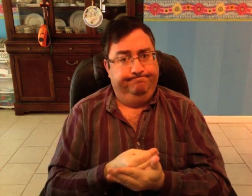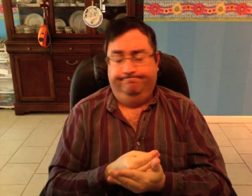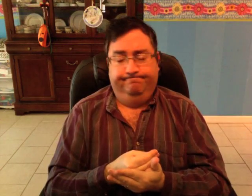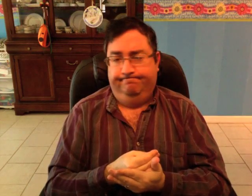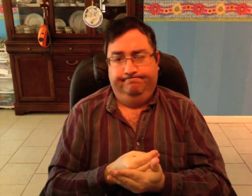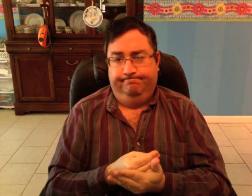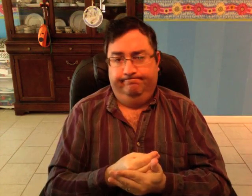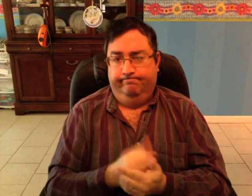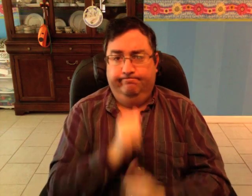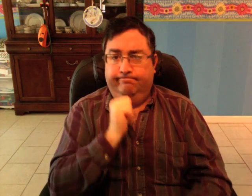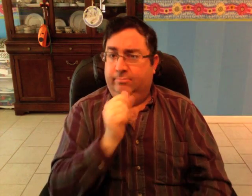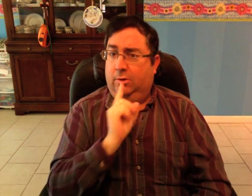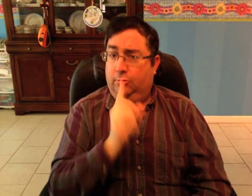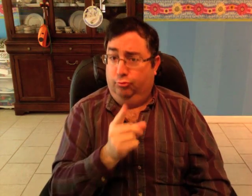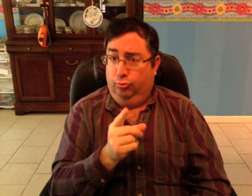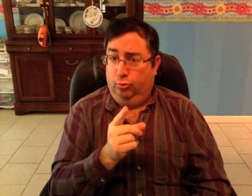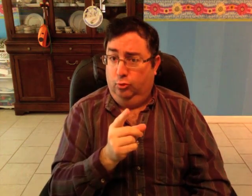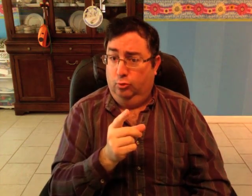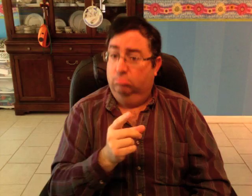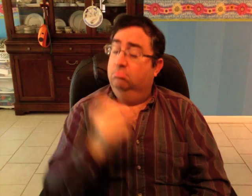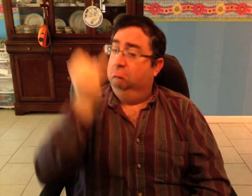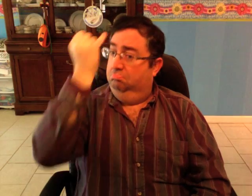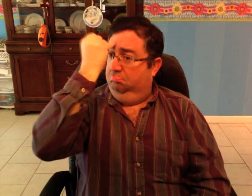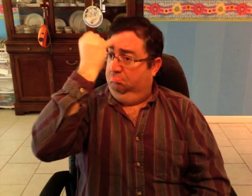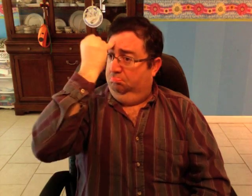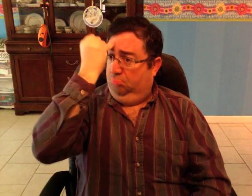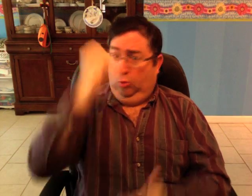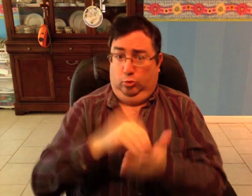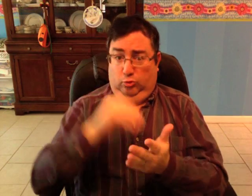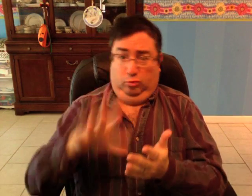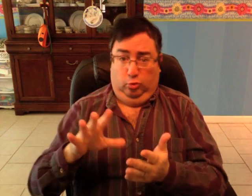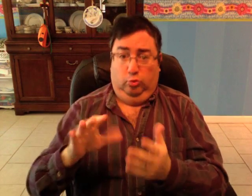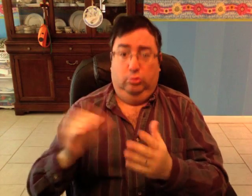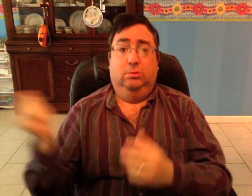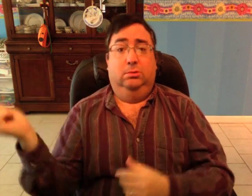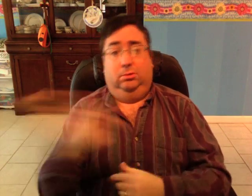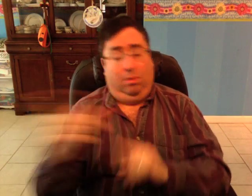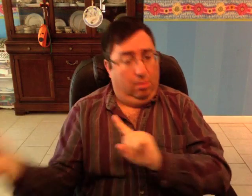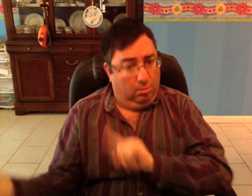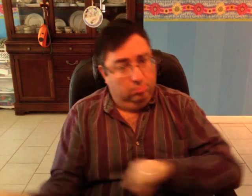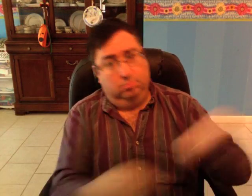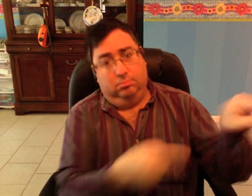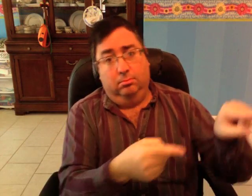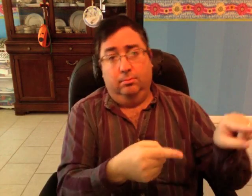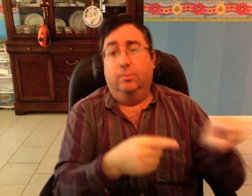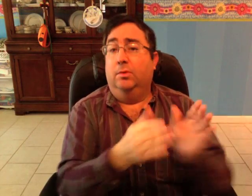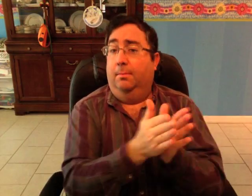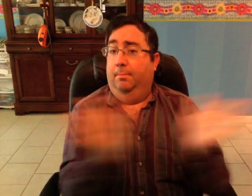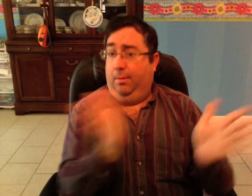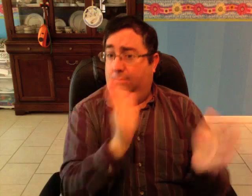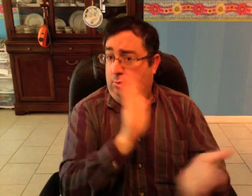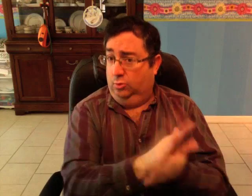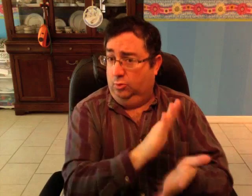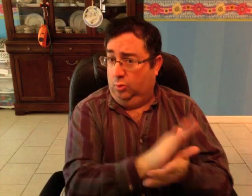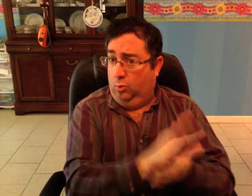This is not true. If students are all sent to public schools,